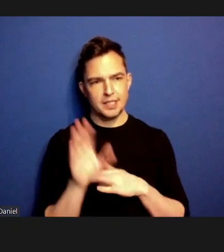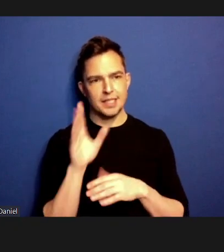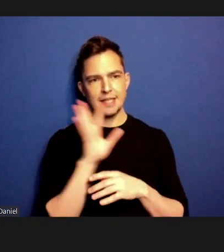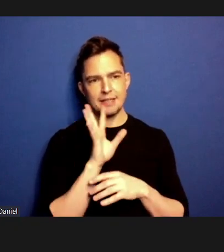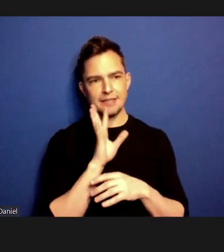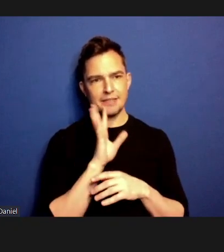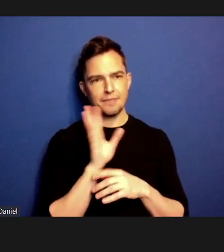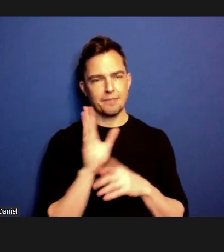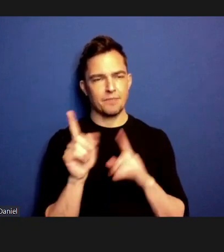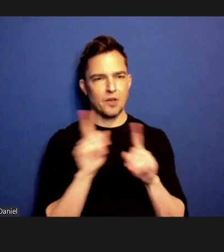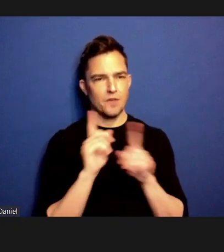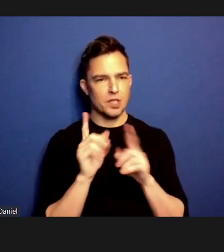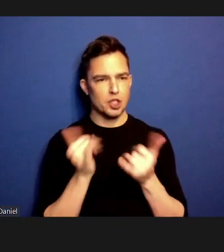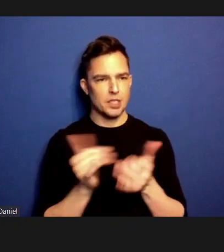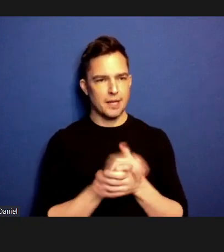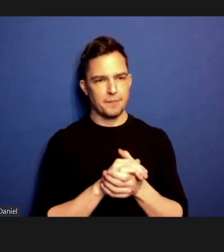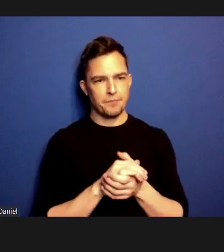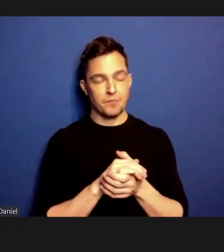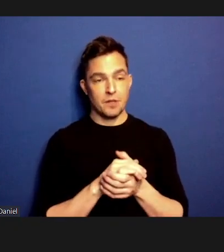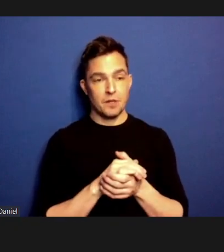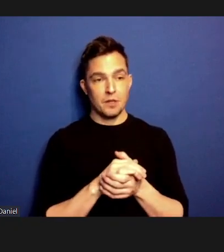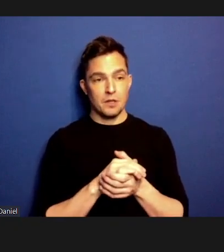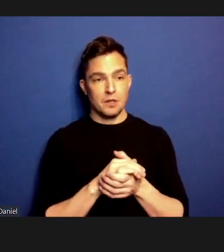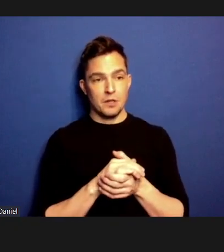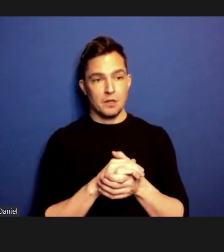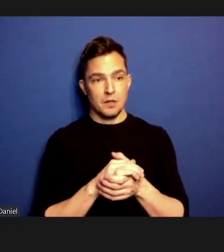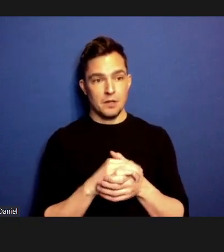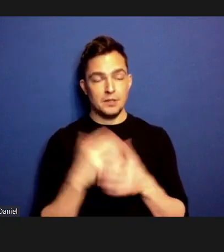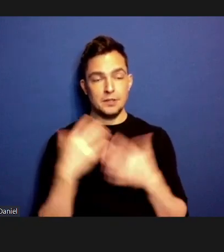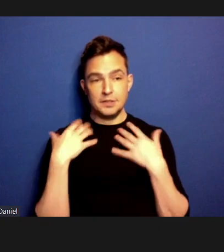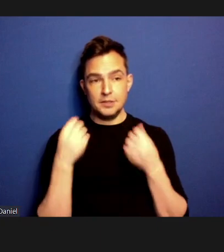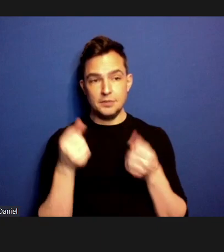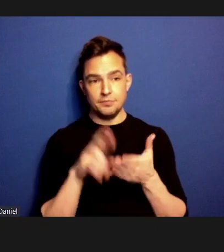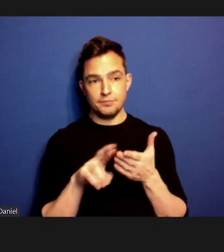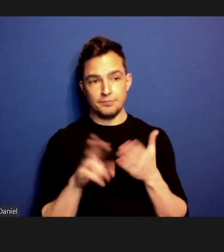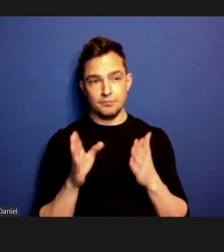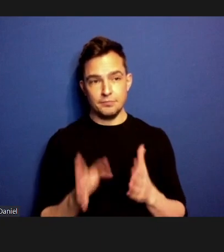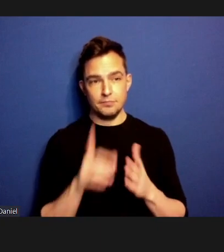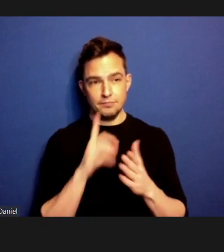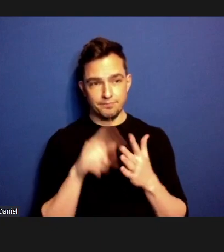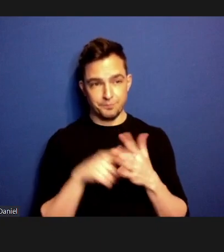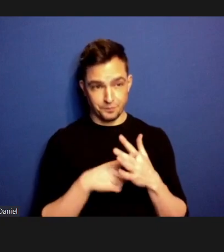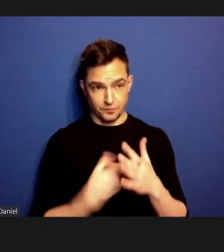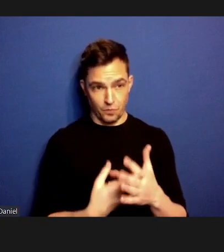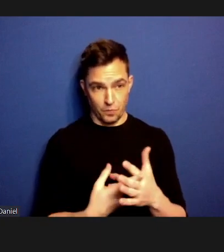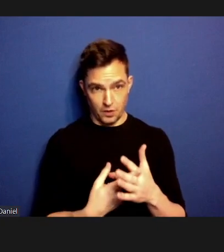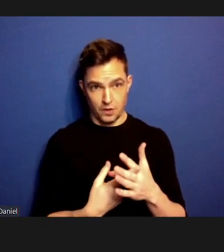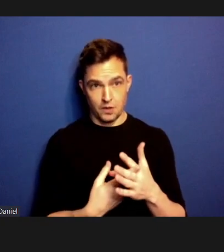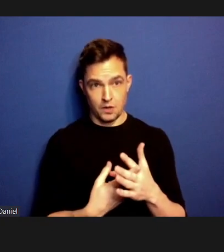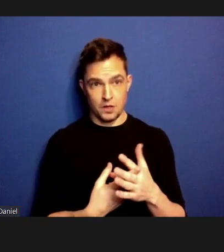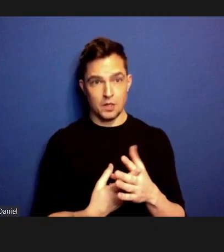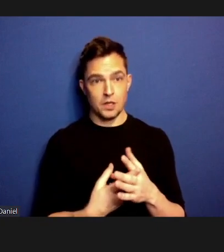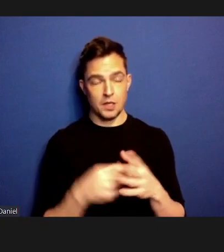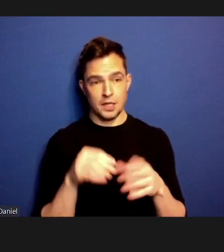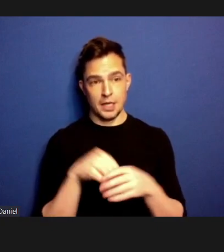today. In being a health researcher and really starting out actually in sexual and reproductive